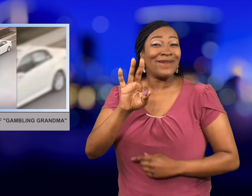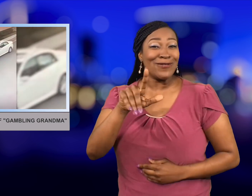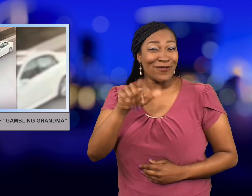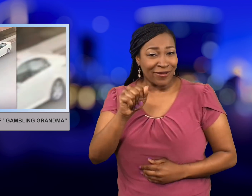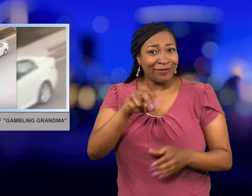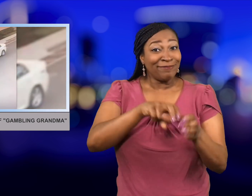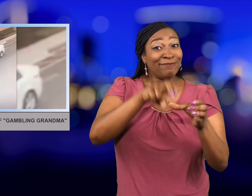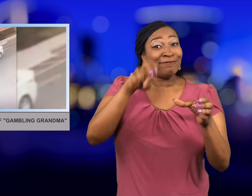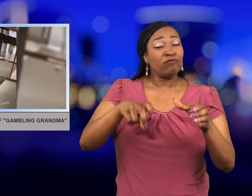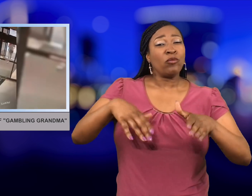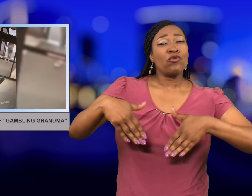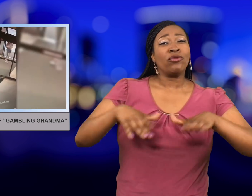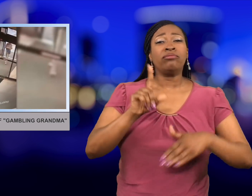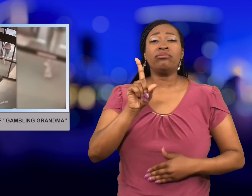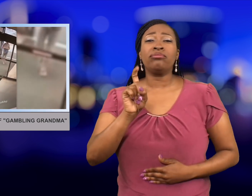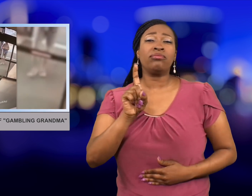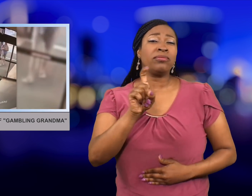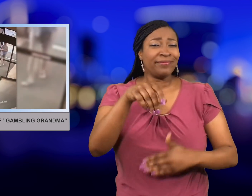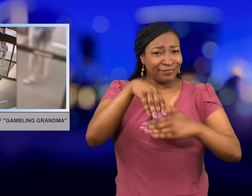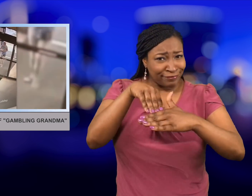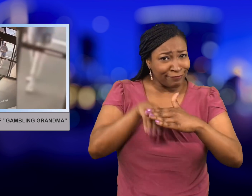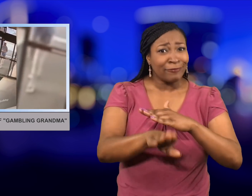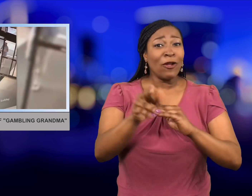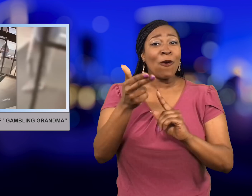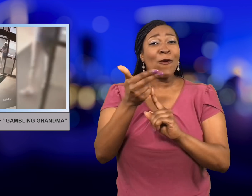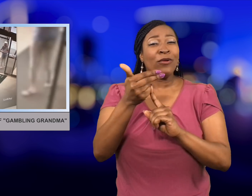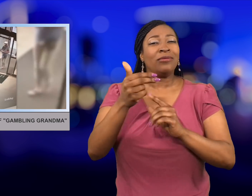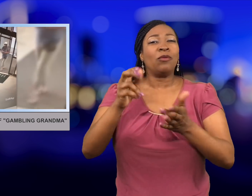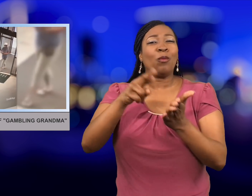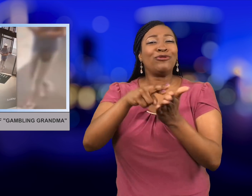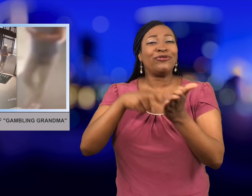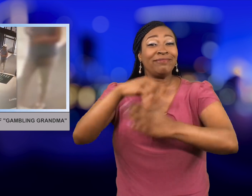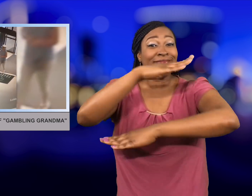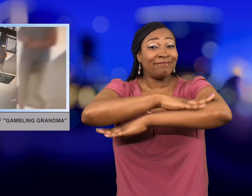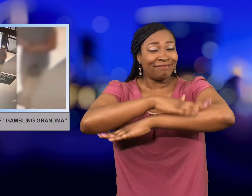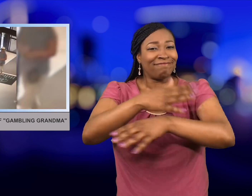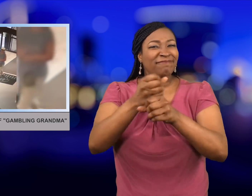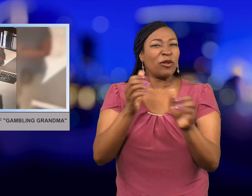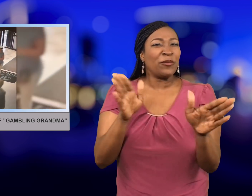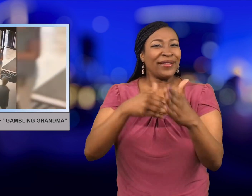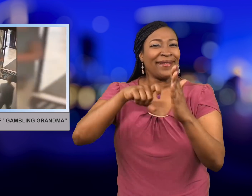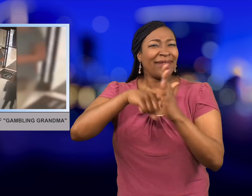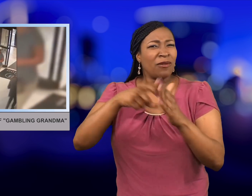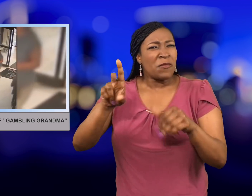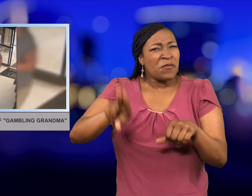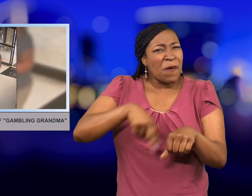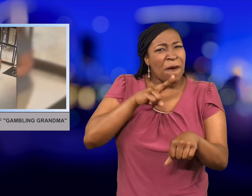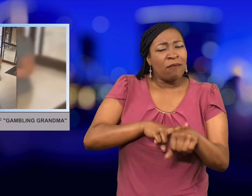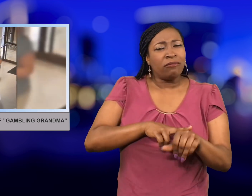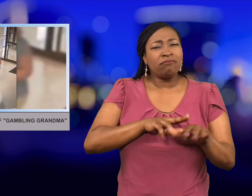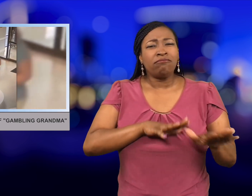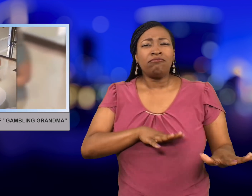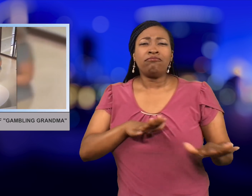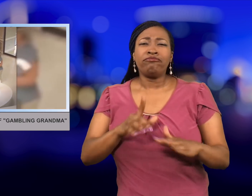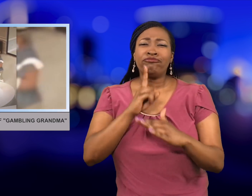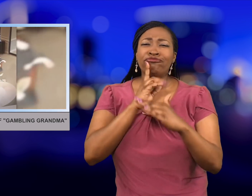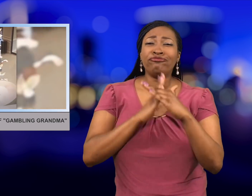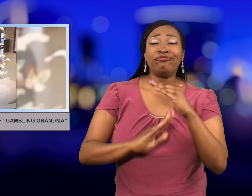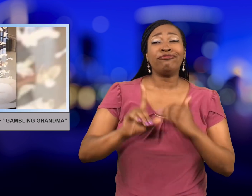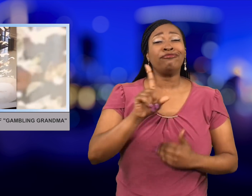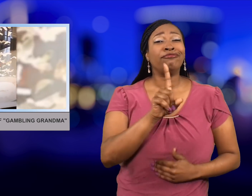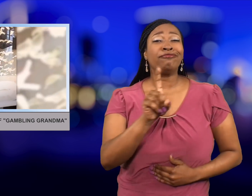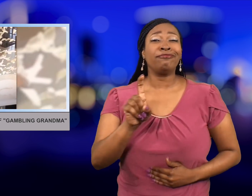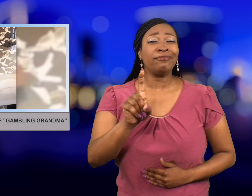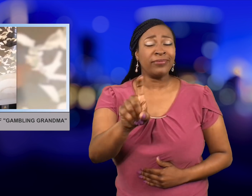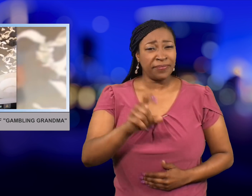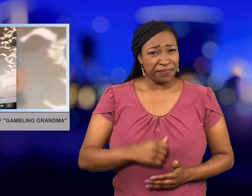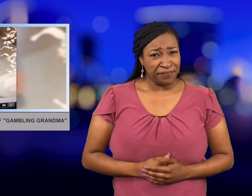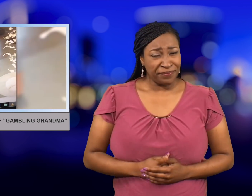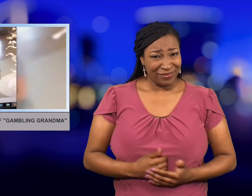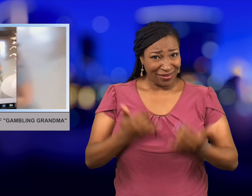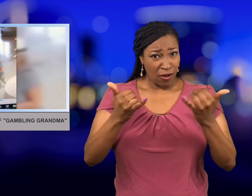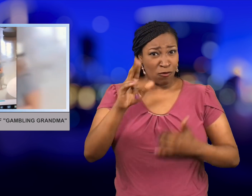Florida, then calmly walking through the hotel and up to the registration counter.